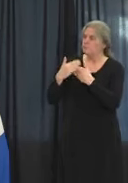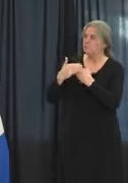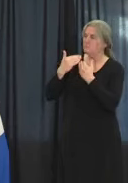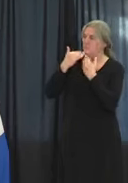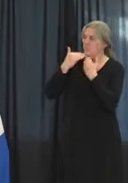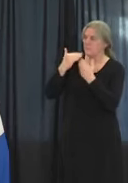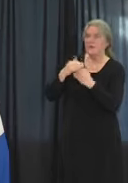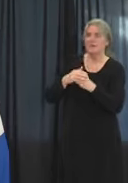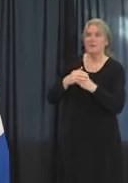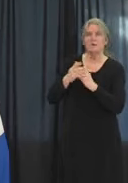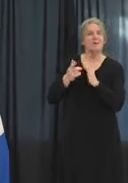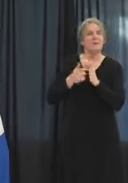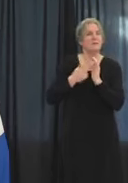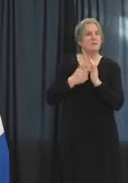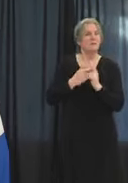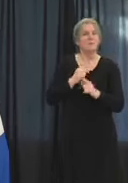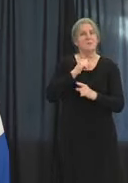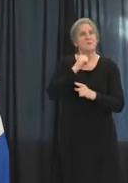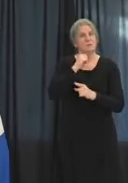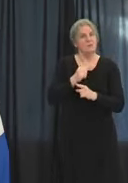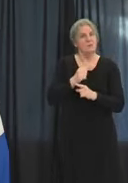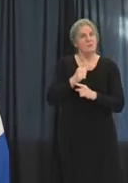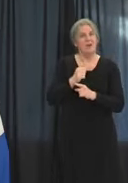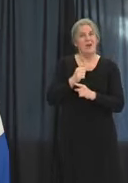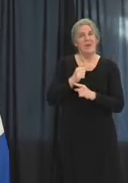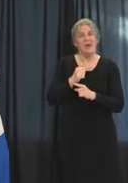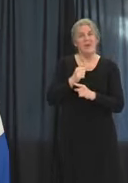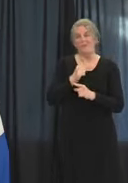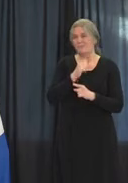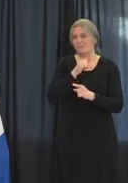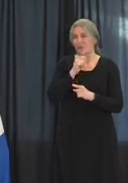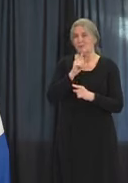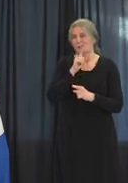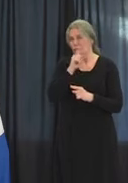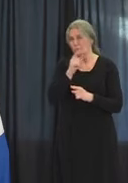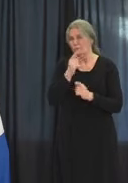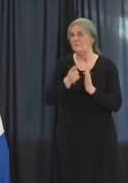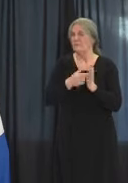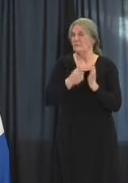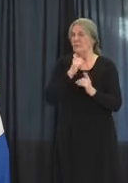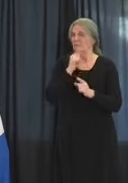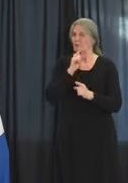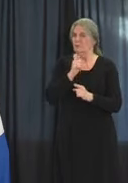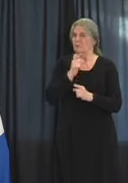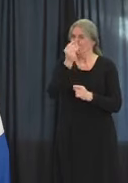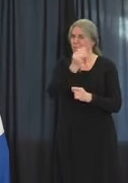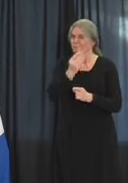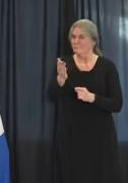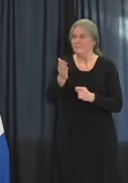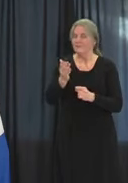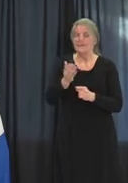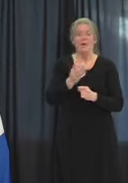advice, often these are, frankly, not grounded in truth at all.